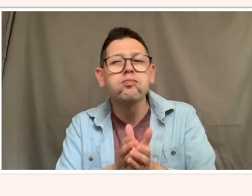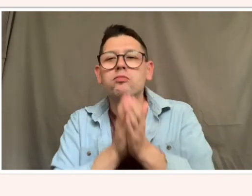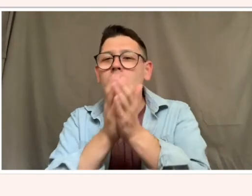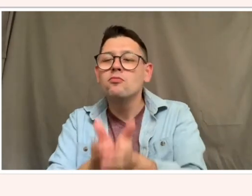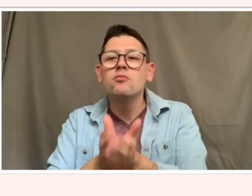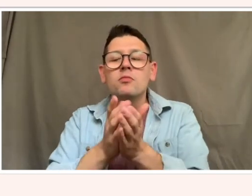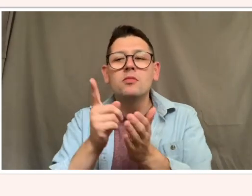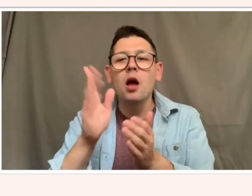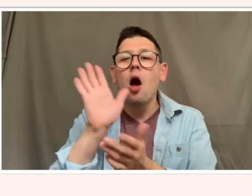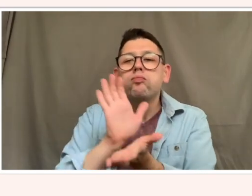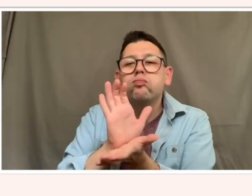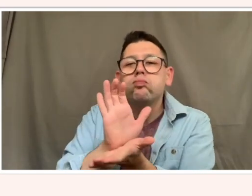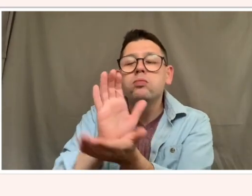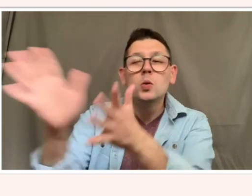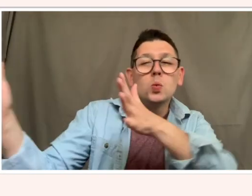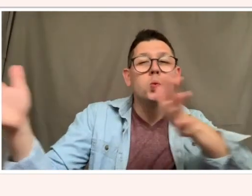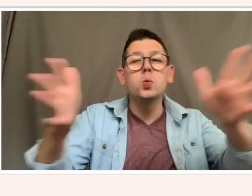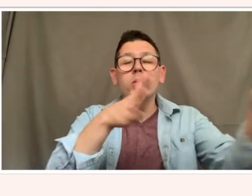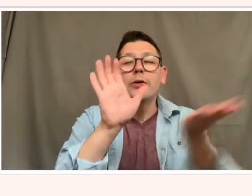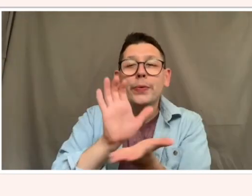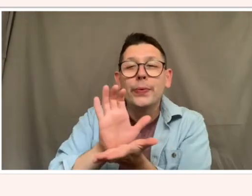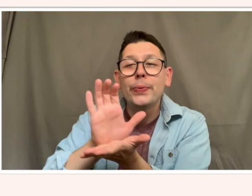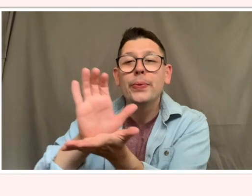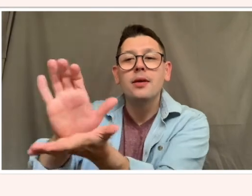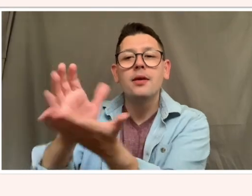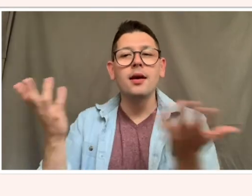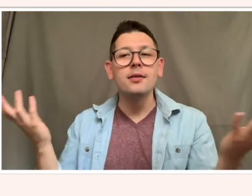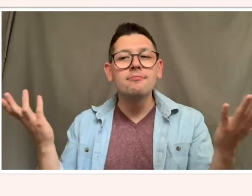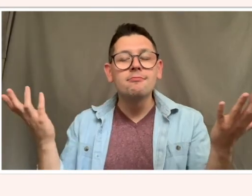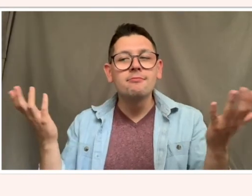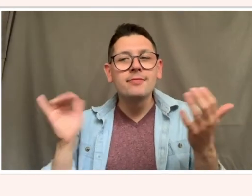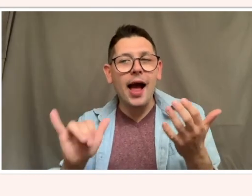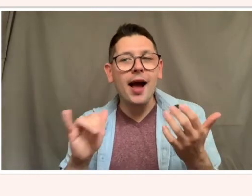and ask probing questions that develop that child's language.